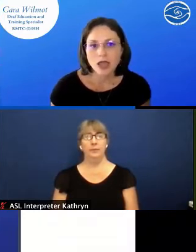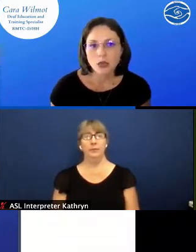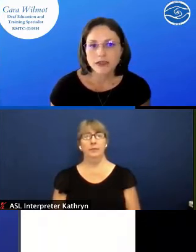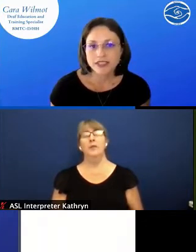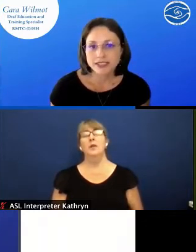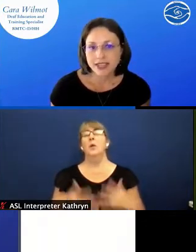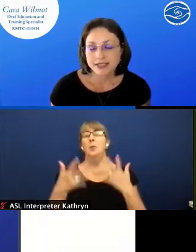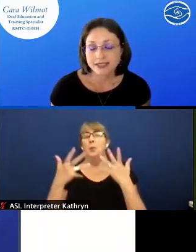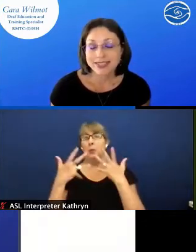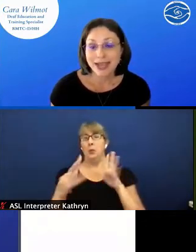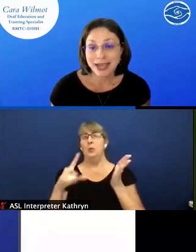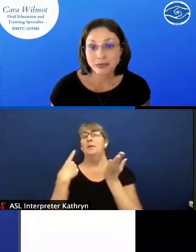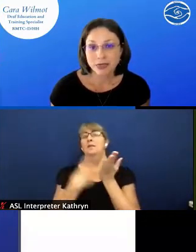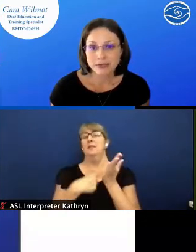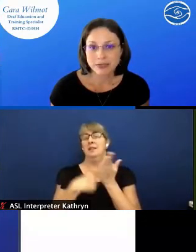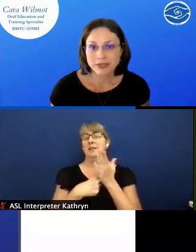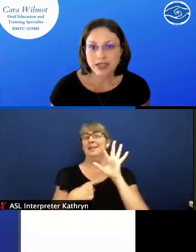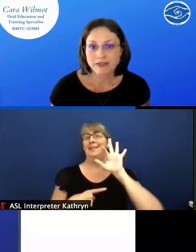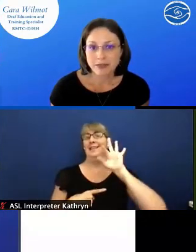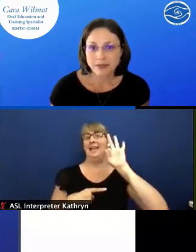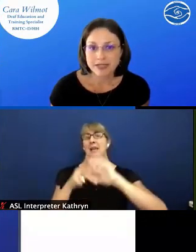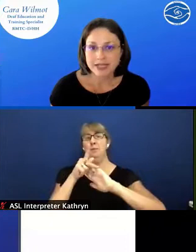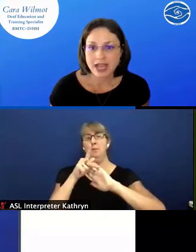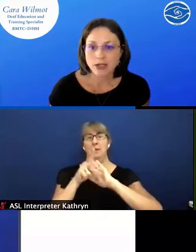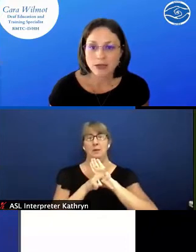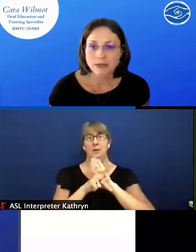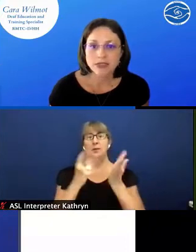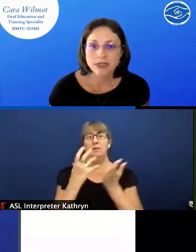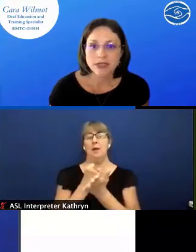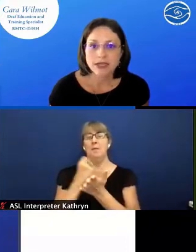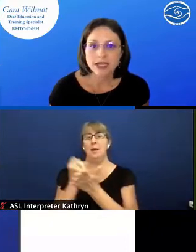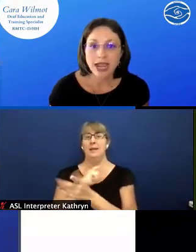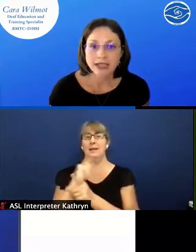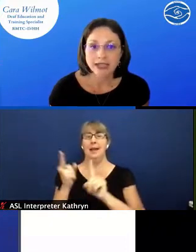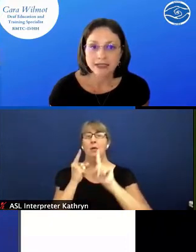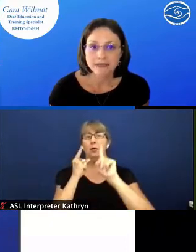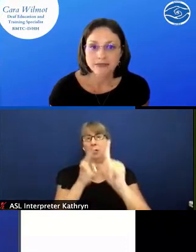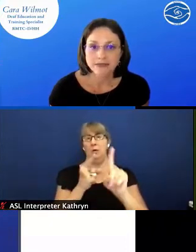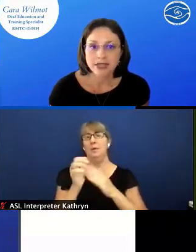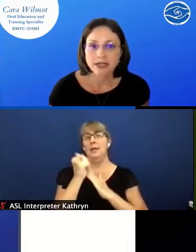We've discussed the nine principles of Optimizing Outcomes Guidelines.